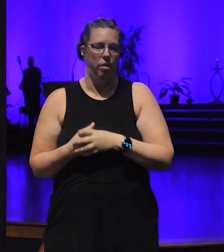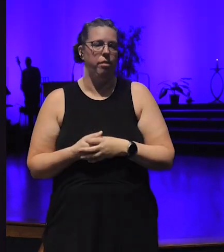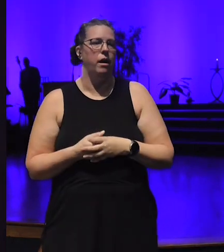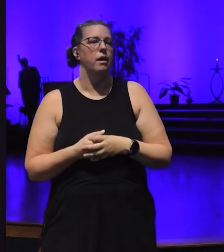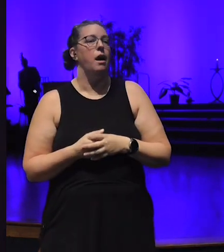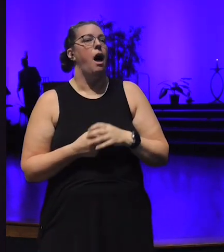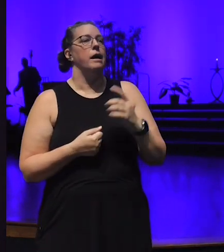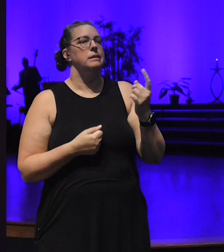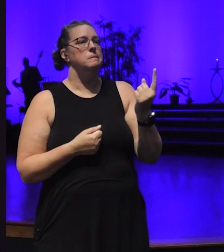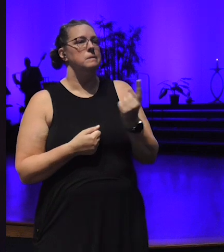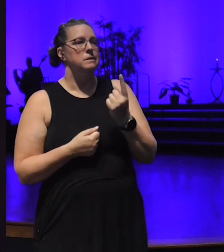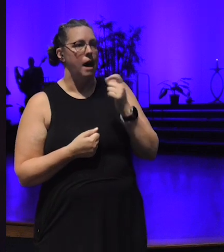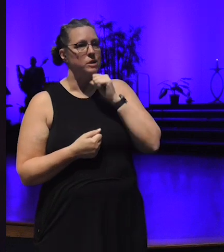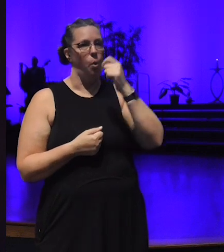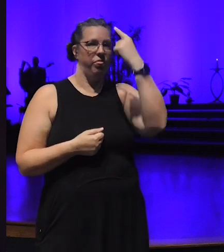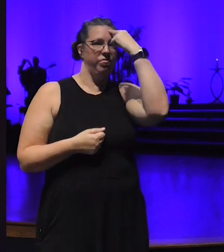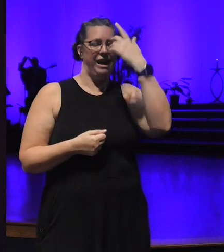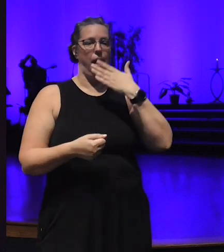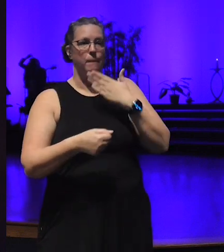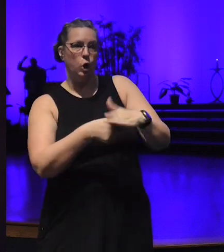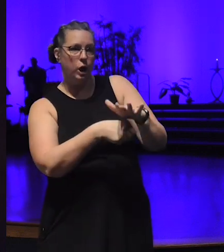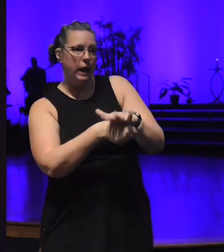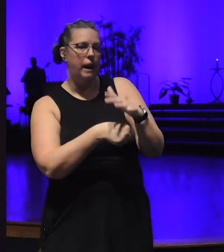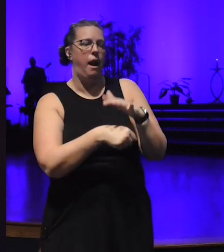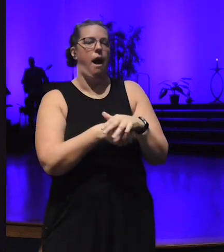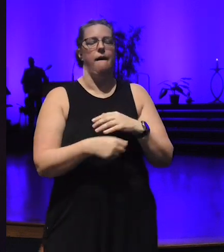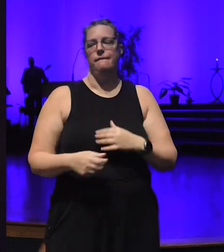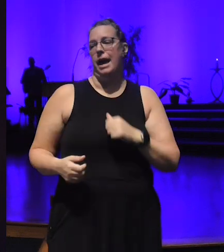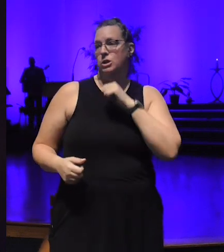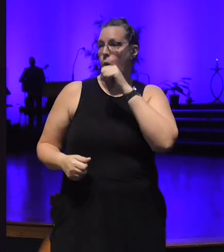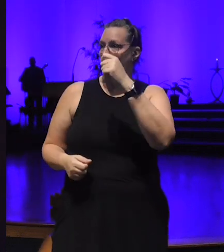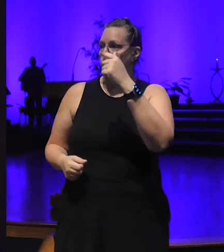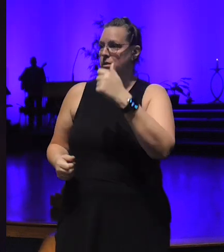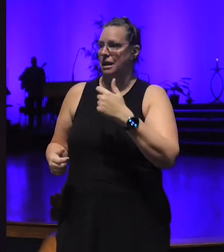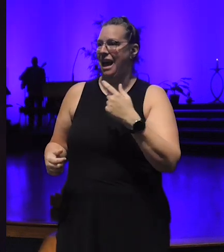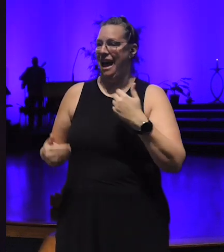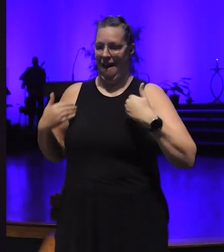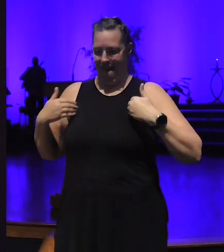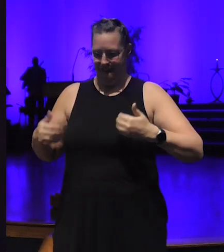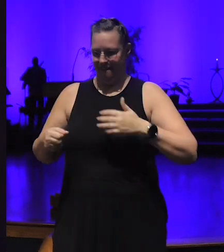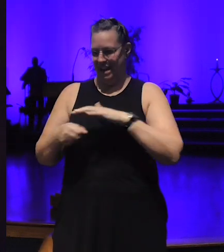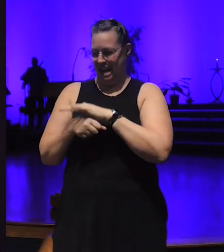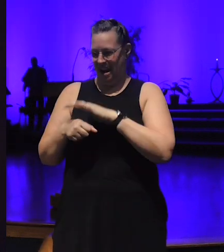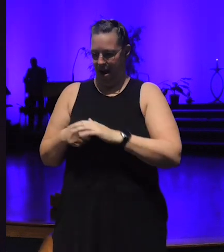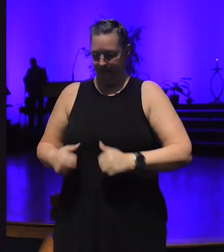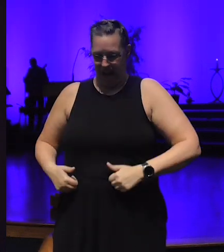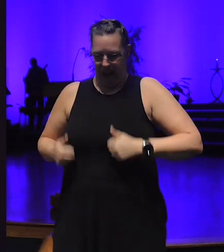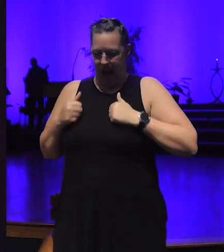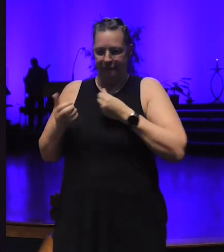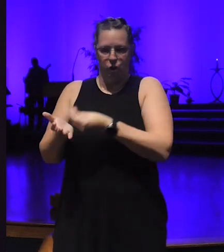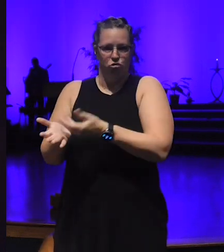I don't think I'm good enough or that life is Rich enough in this moment and I invite us to